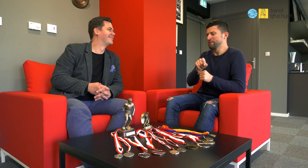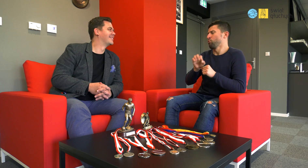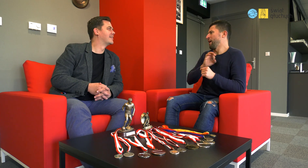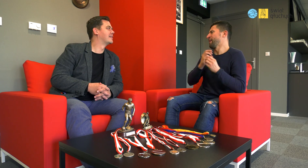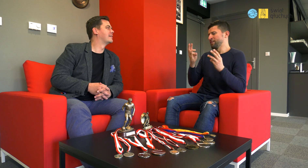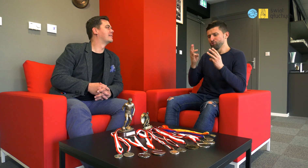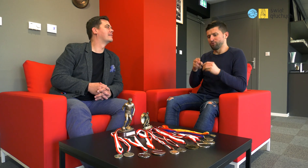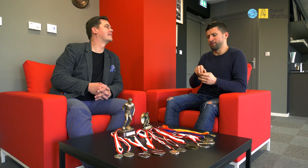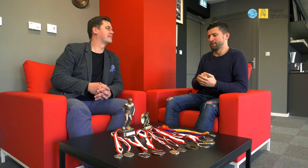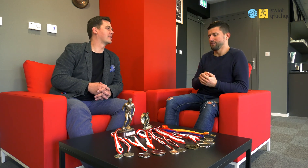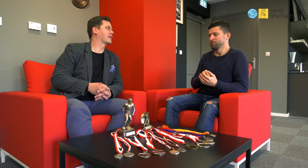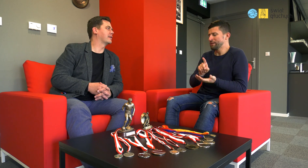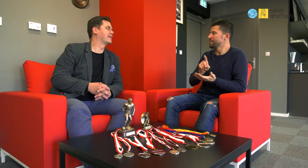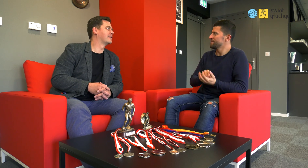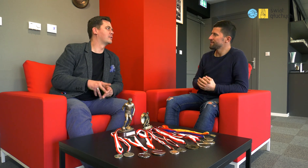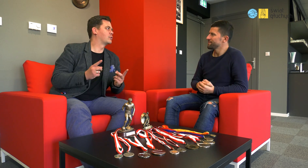These are my major achievements.